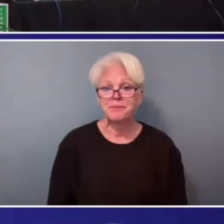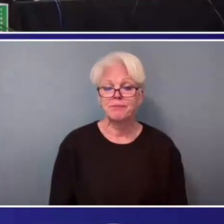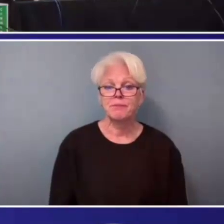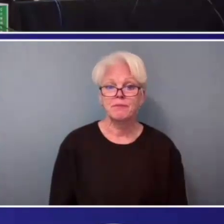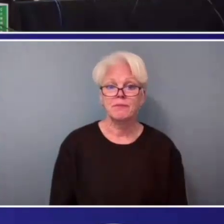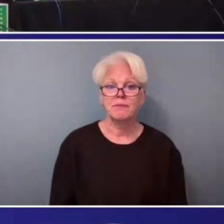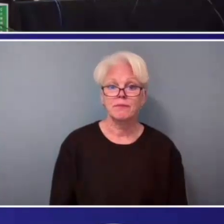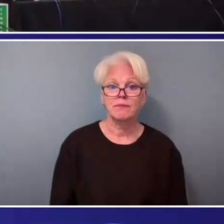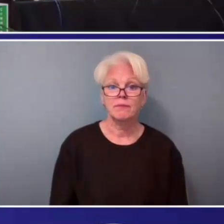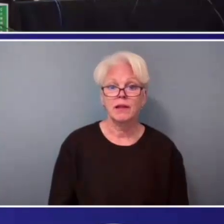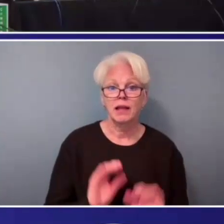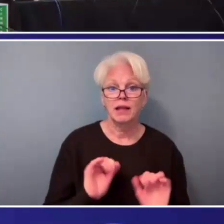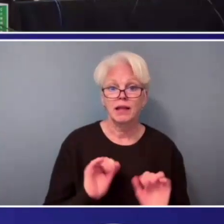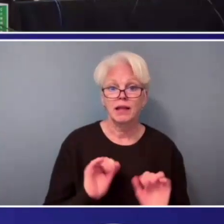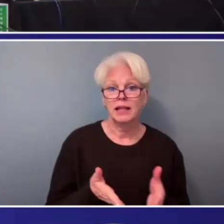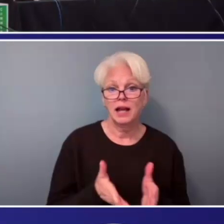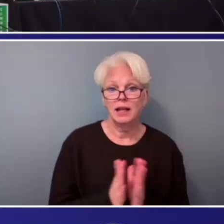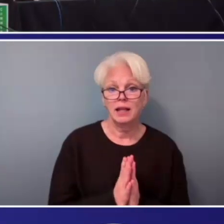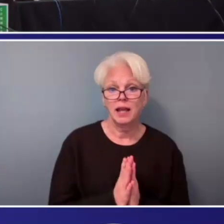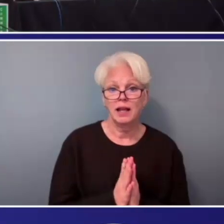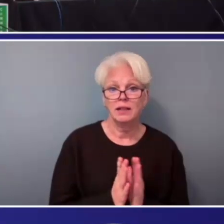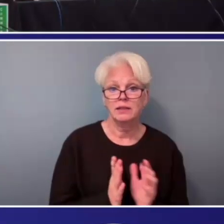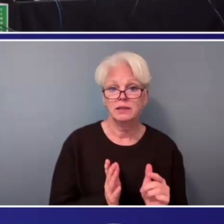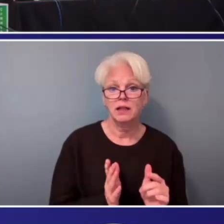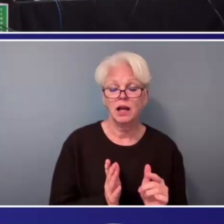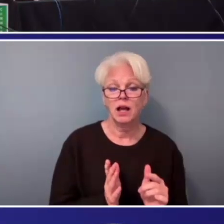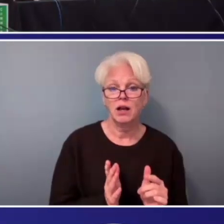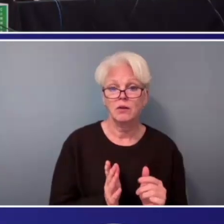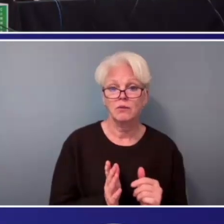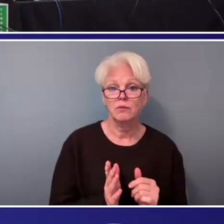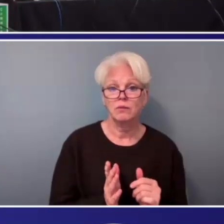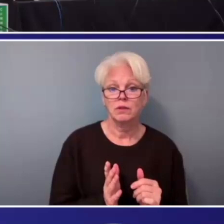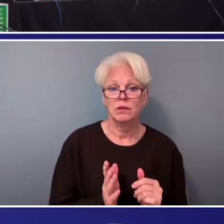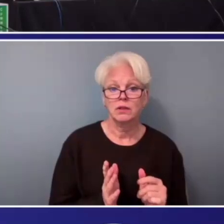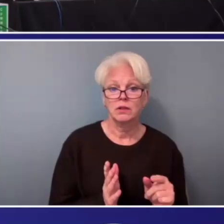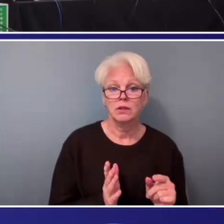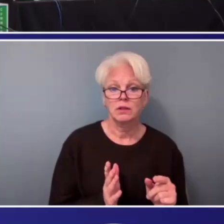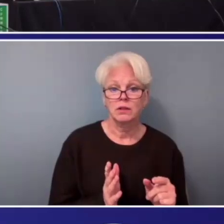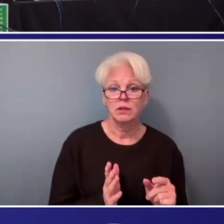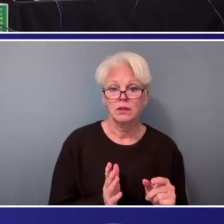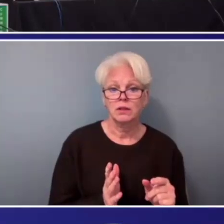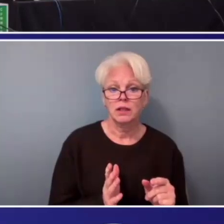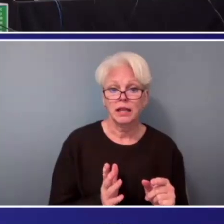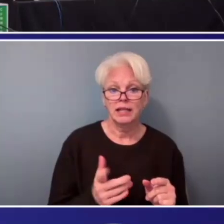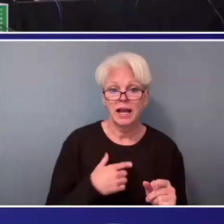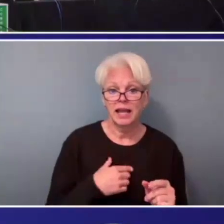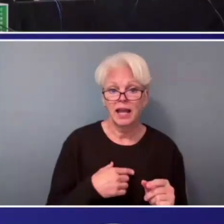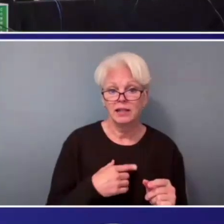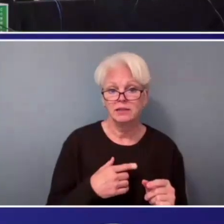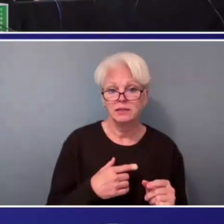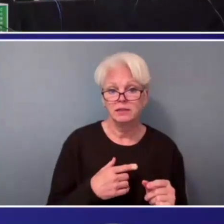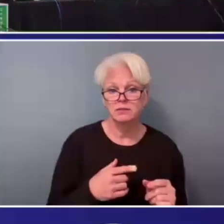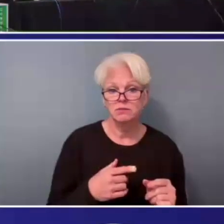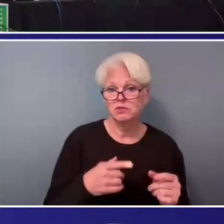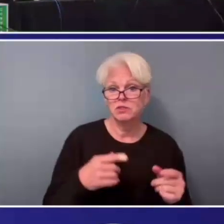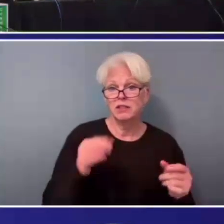Can I ask unanimous consent for about ten more minutes' discussion on that so we can wrap up for the day? Yeah.